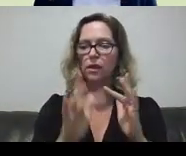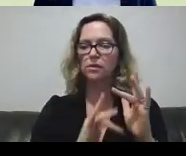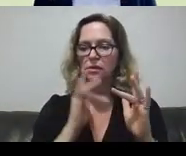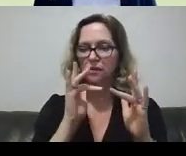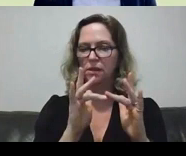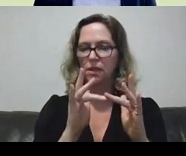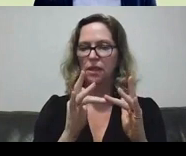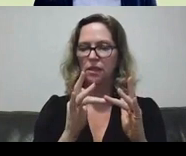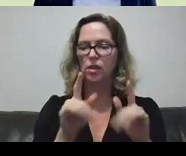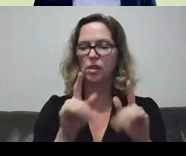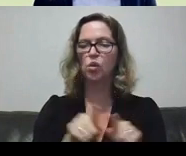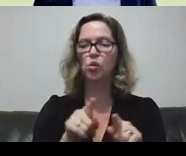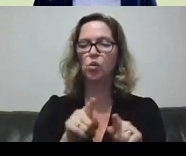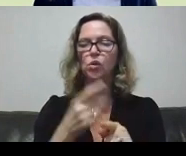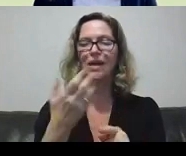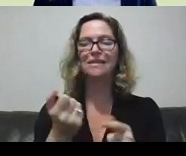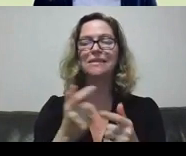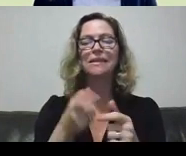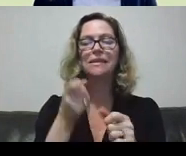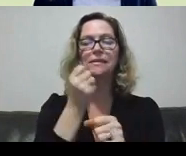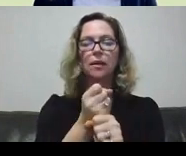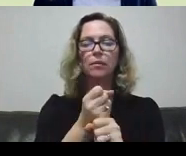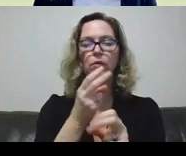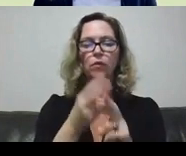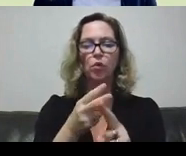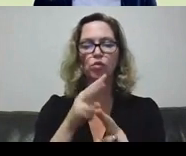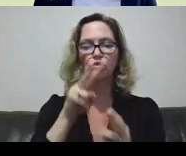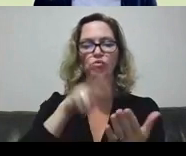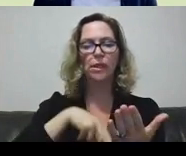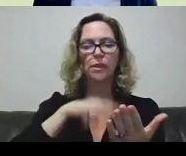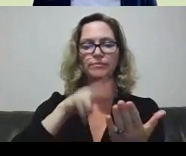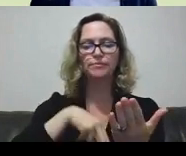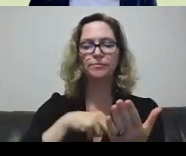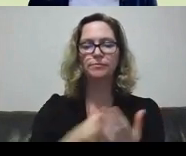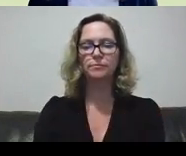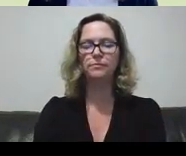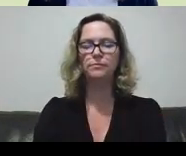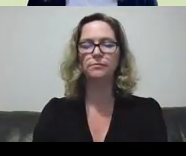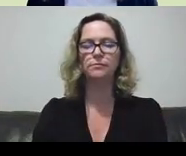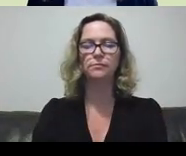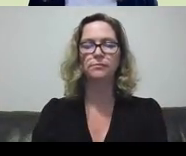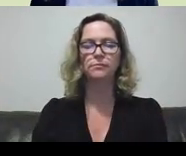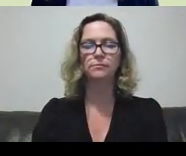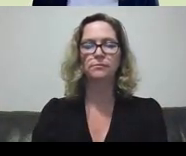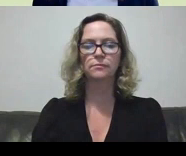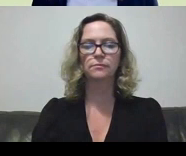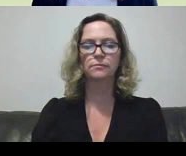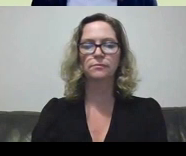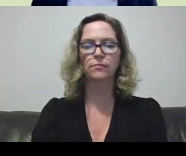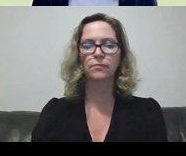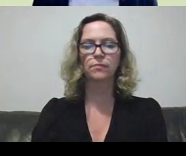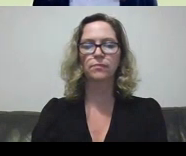as well to check out. Something that we like to inform